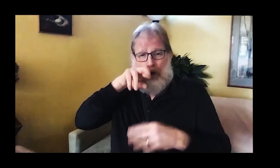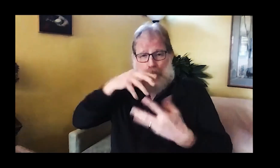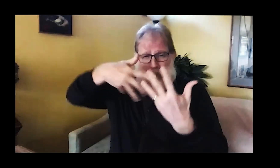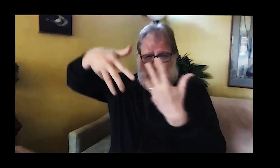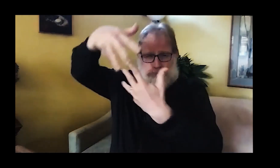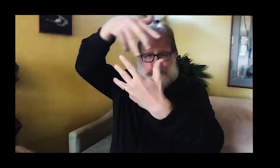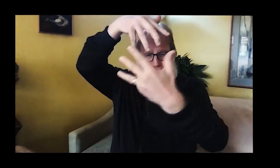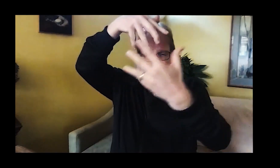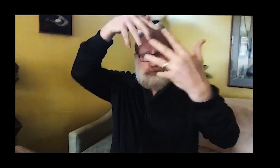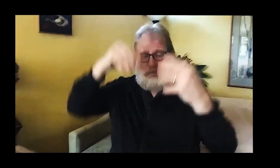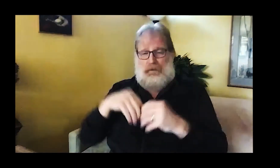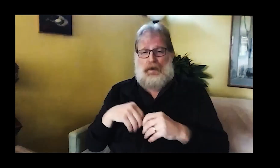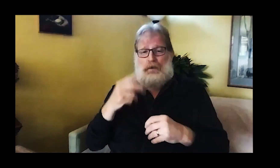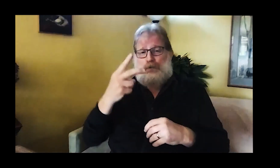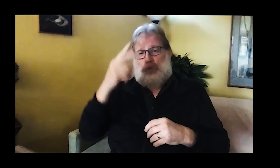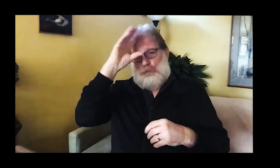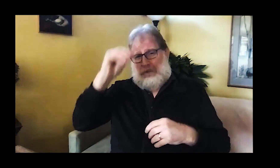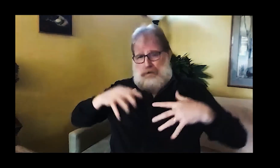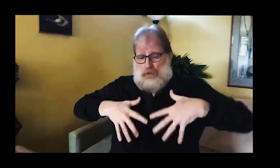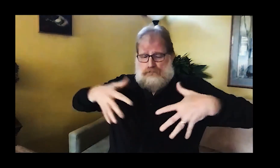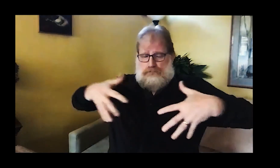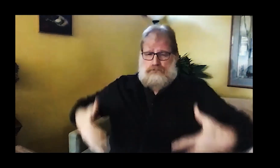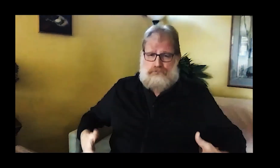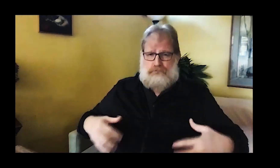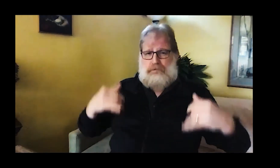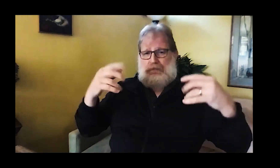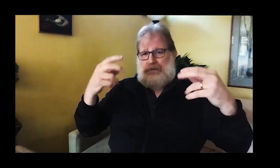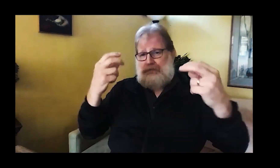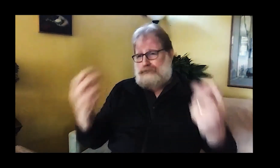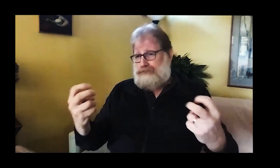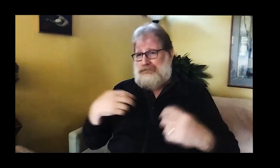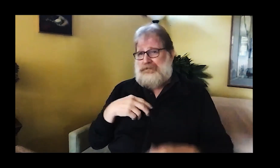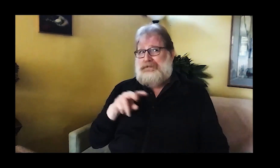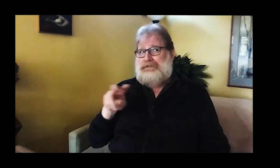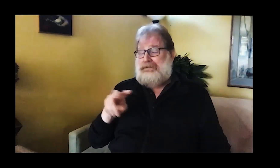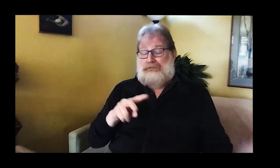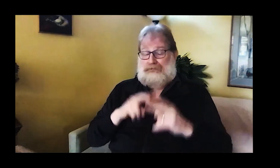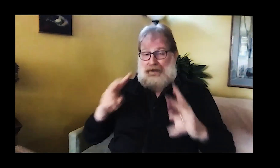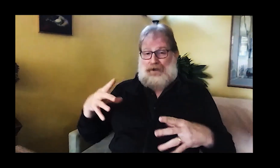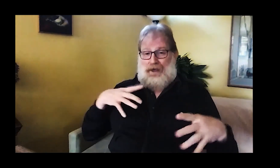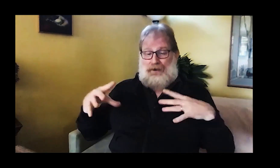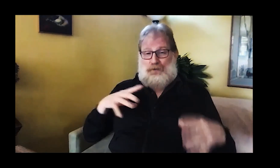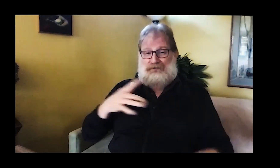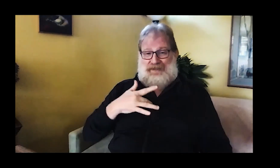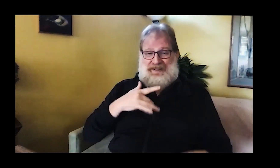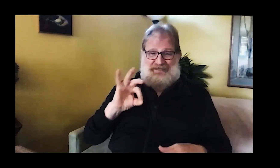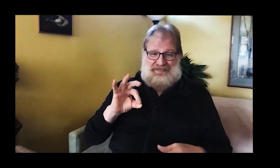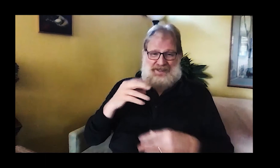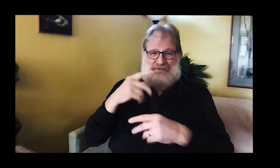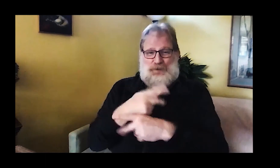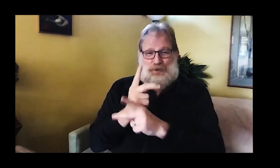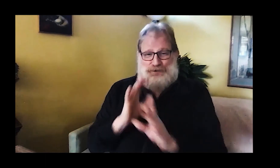in this cigar smoke-filled room two big executives sitting there. It was very much like I felt like